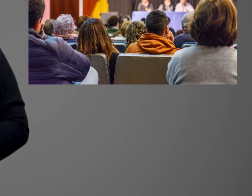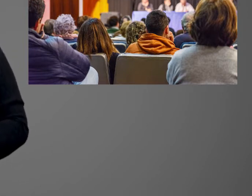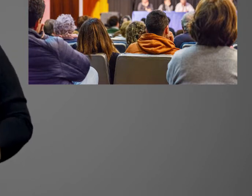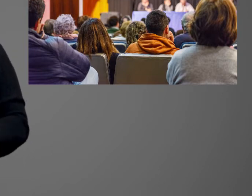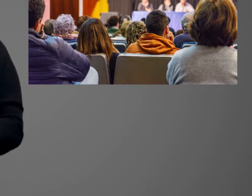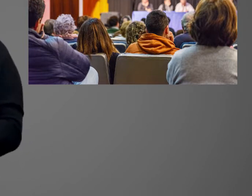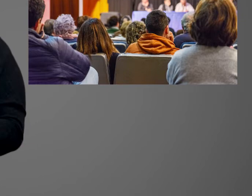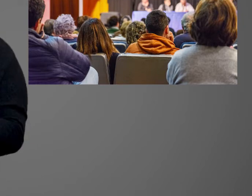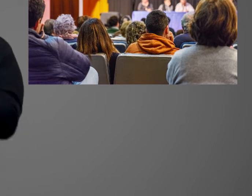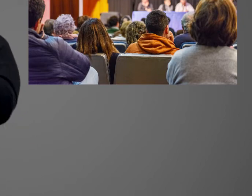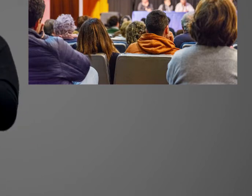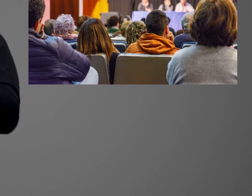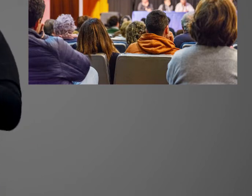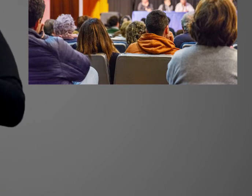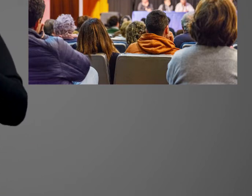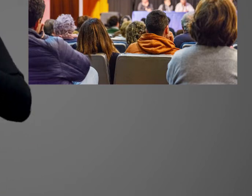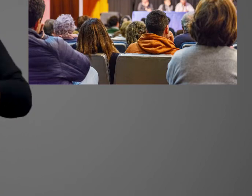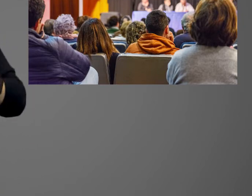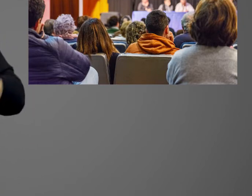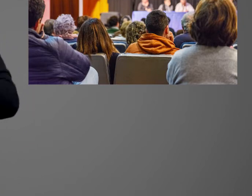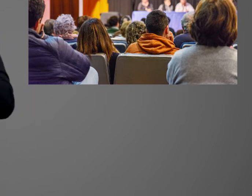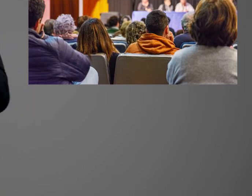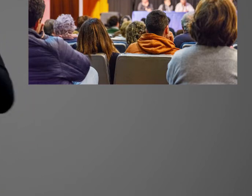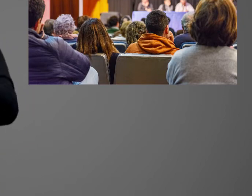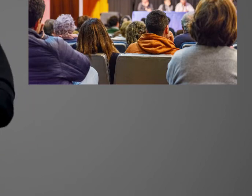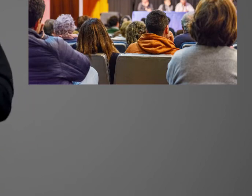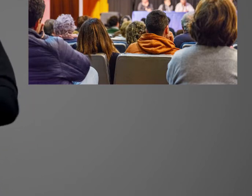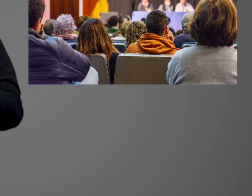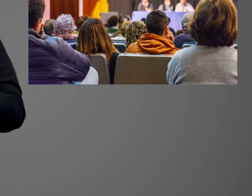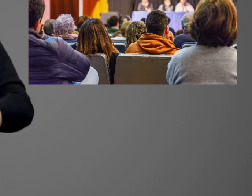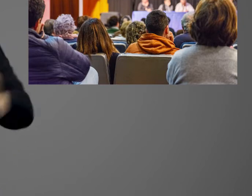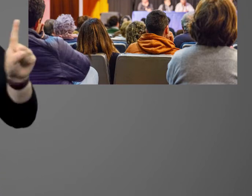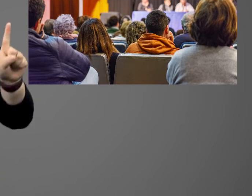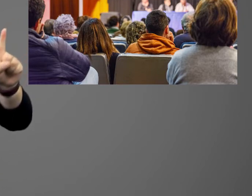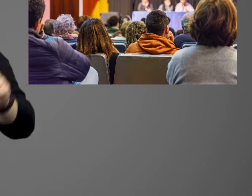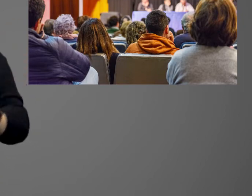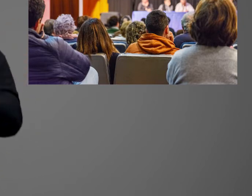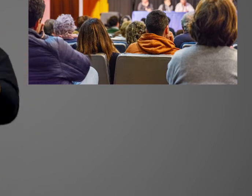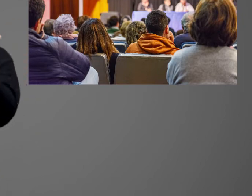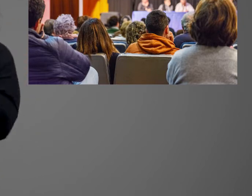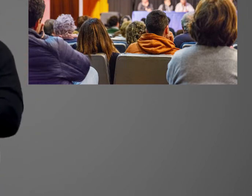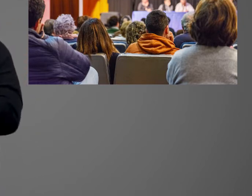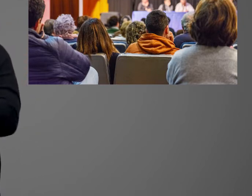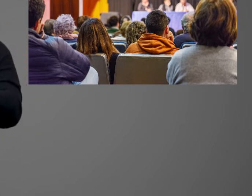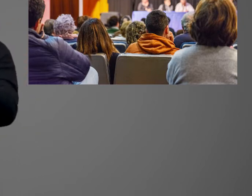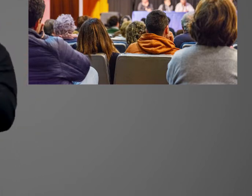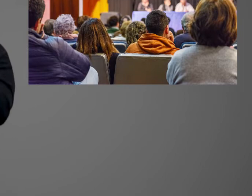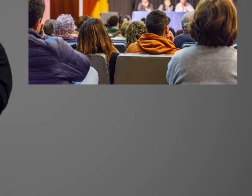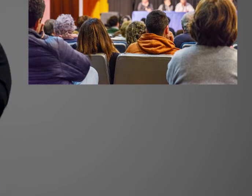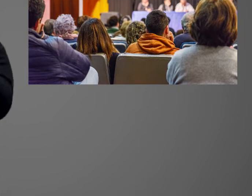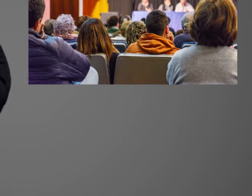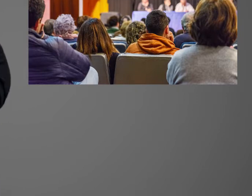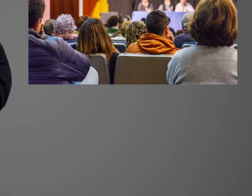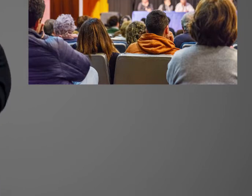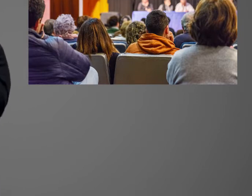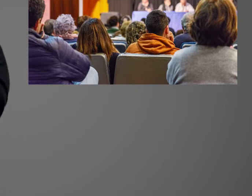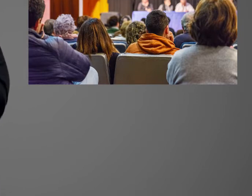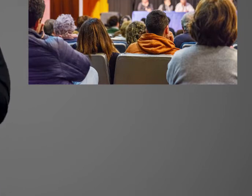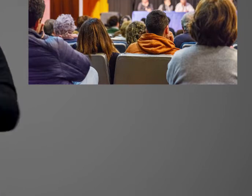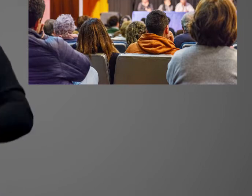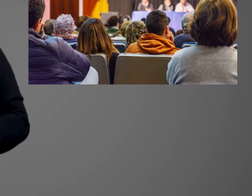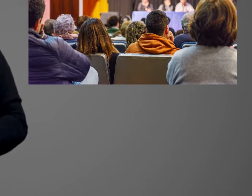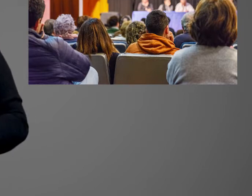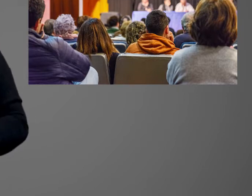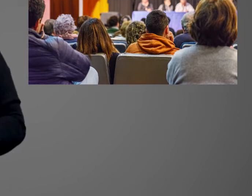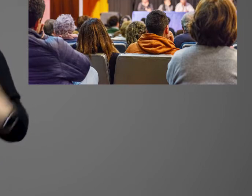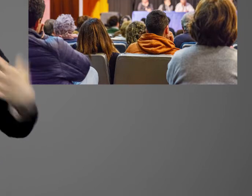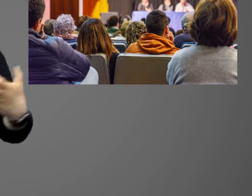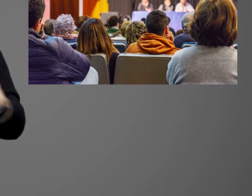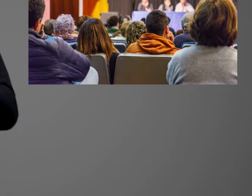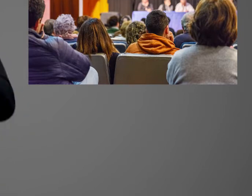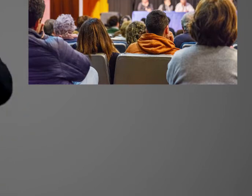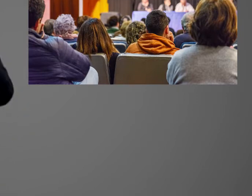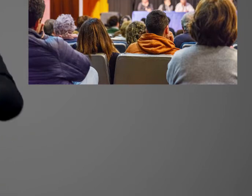I know that interpreters are scarce in my area but I have a right to be part of the discussion.